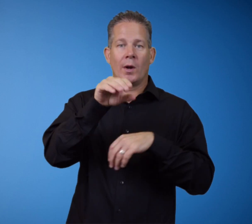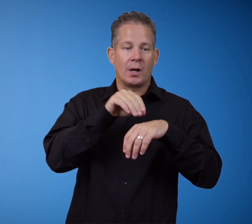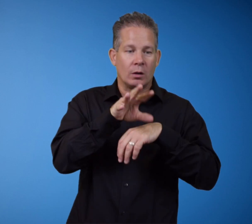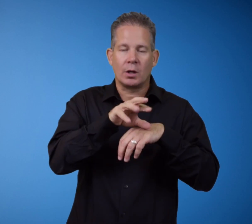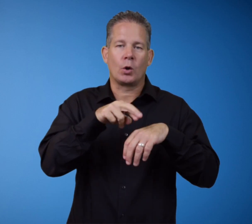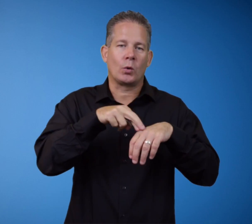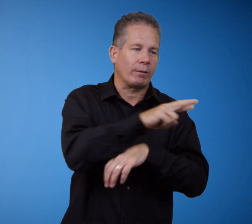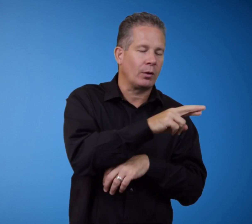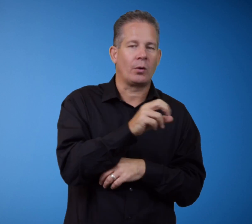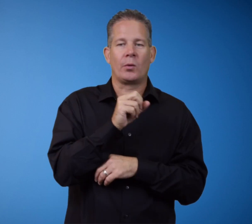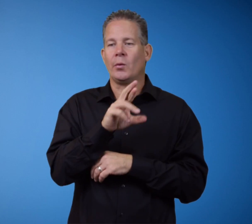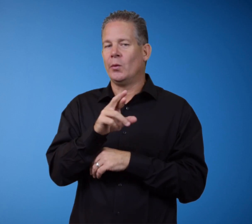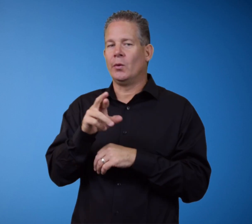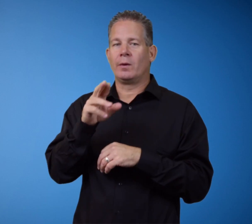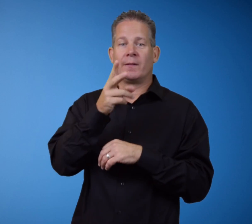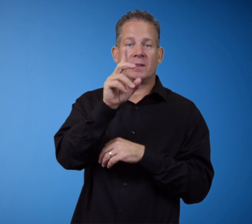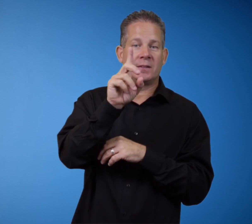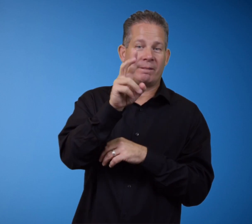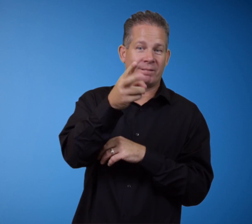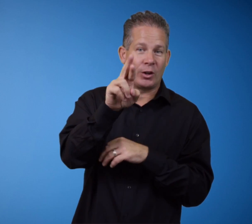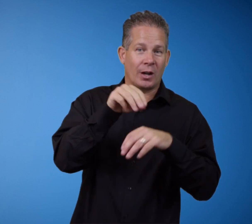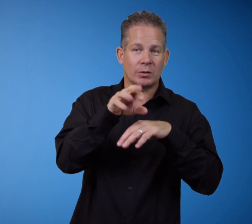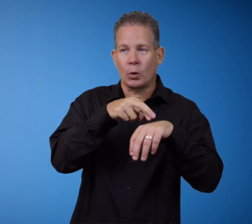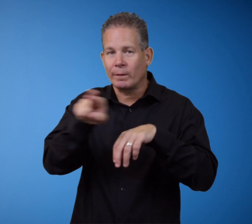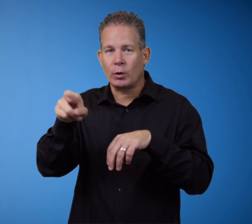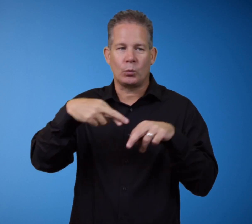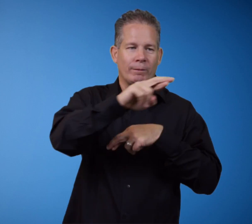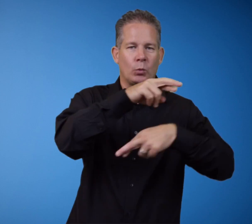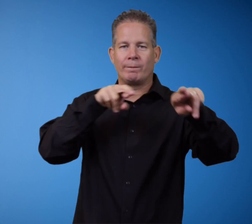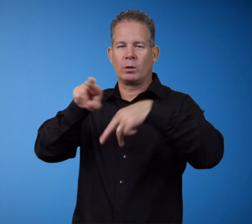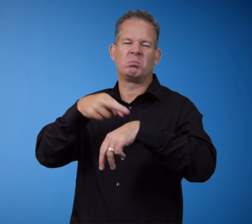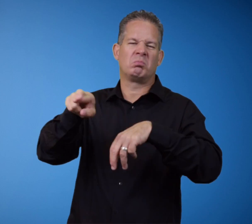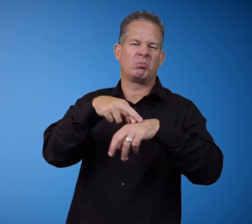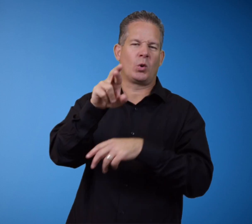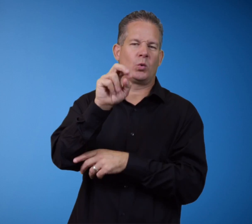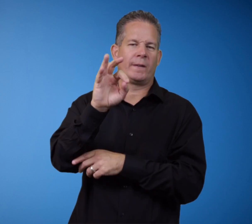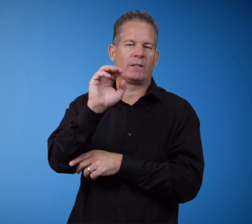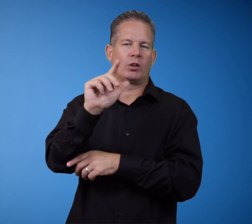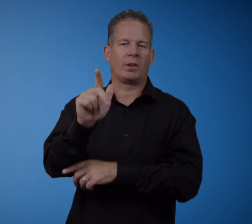or a counselor can refer you or the vocational rehab counselor can refer you to different areas.